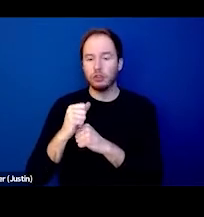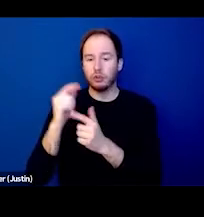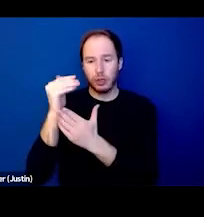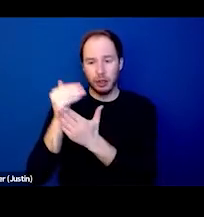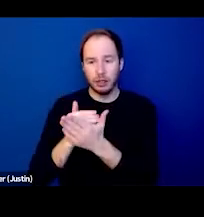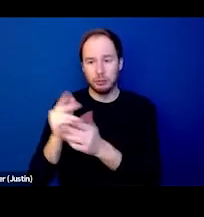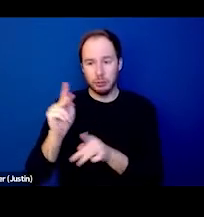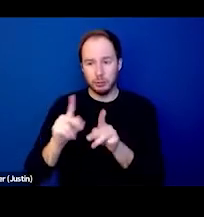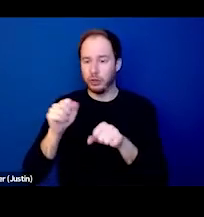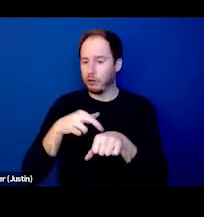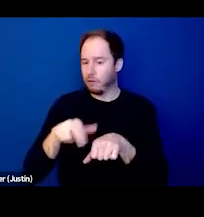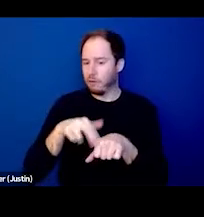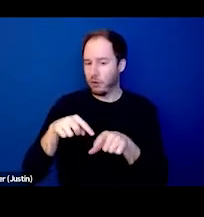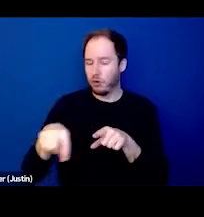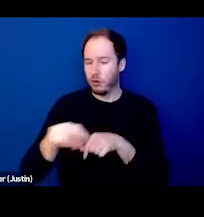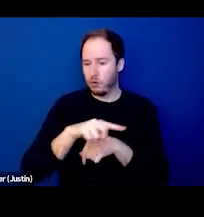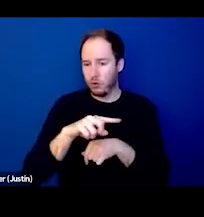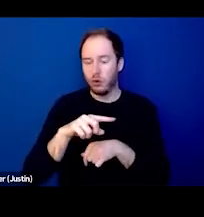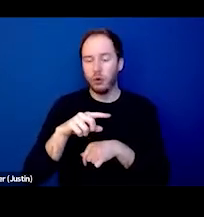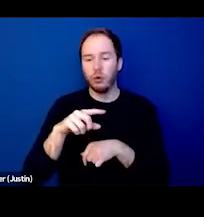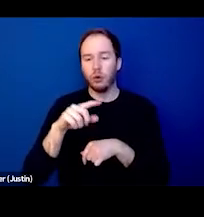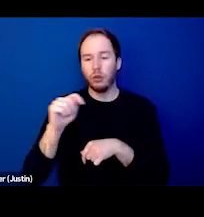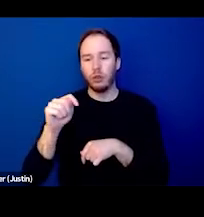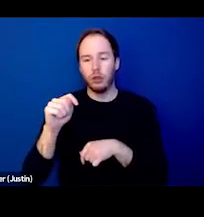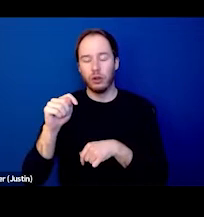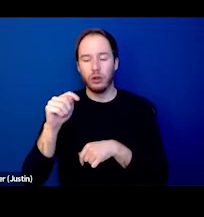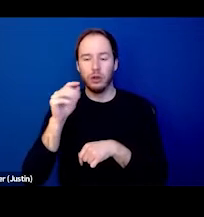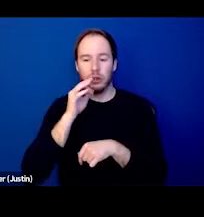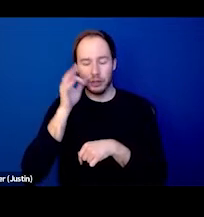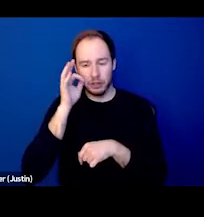You can refer back to the Bureau if Indian Affairs tribal leaders directory,